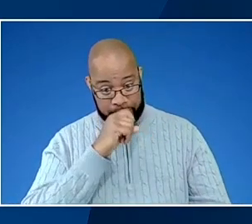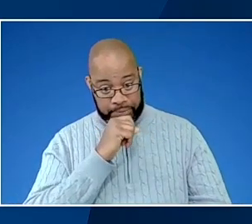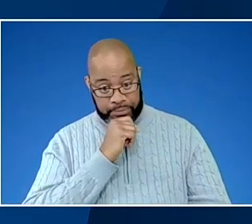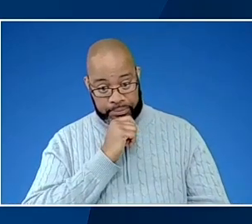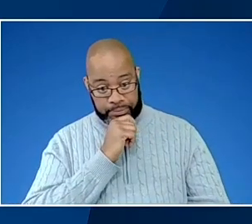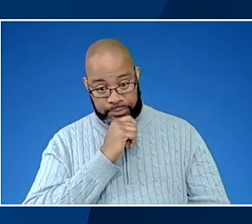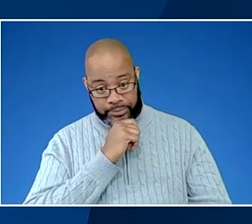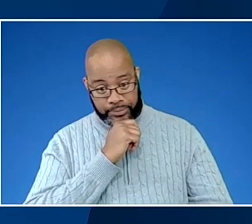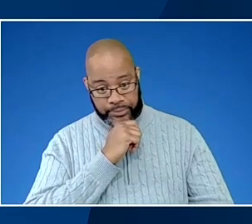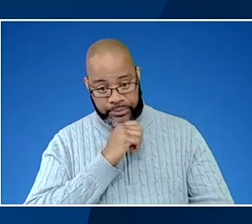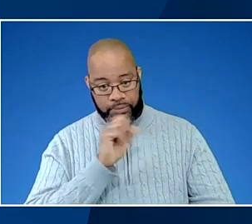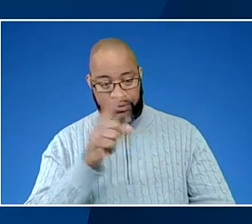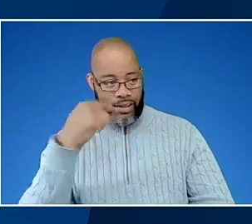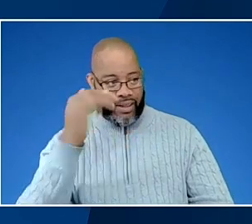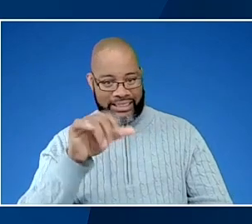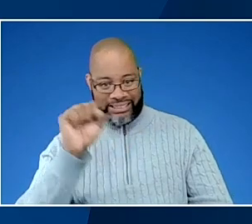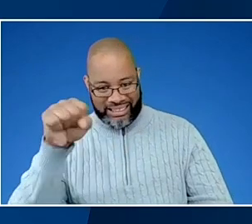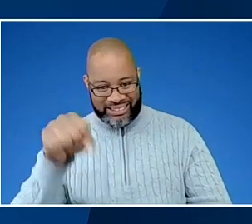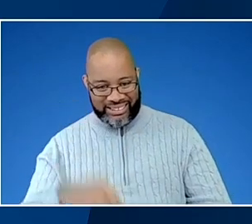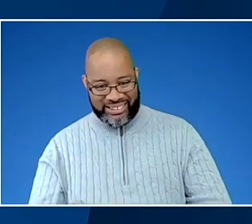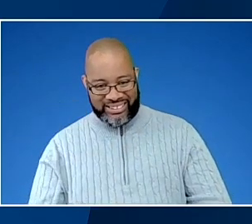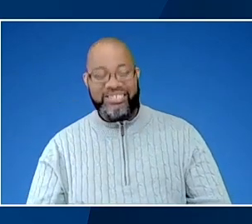It looks like that's a yes. That is correct.